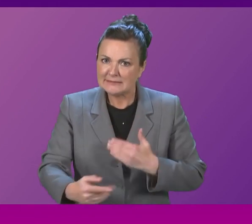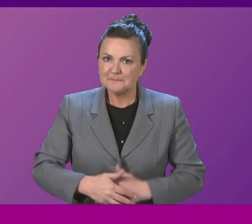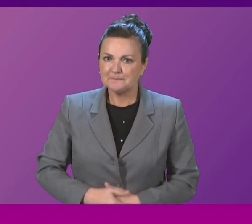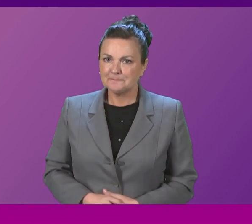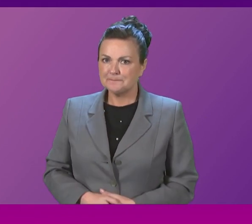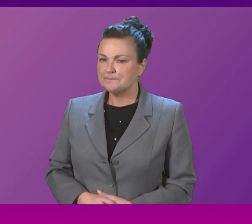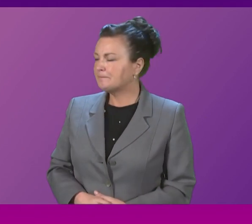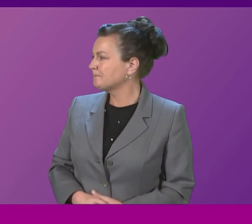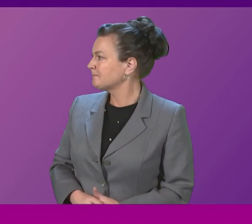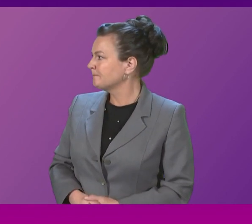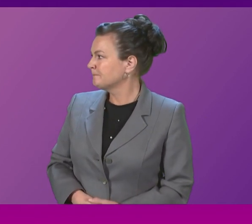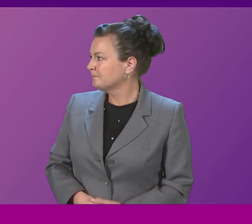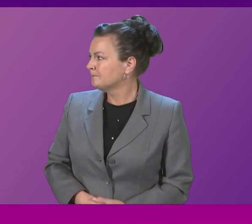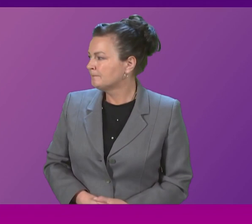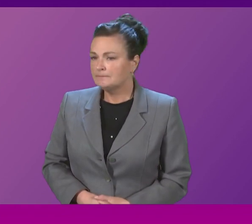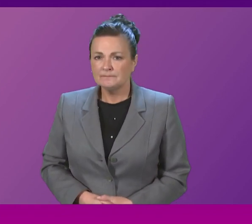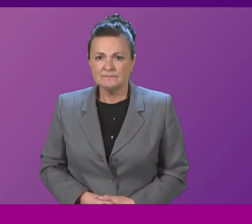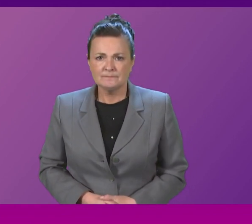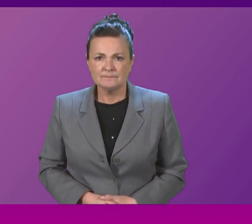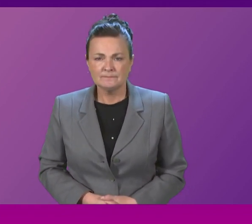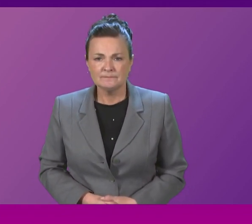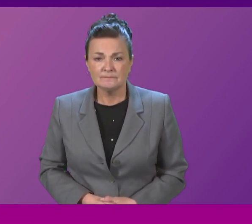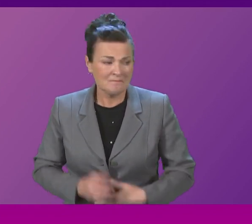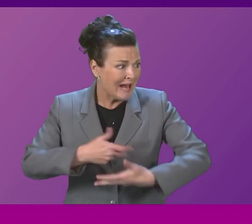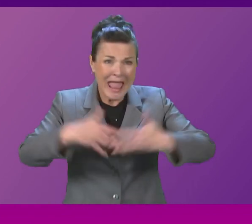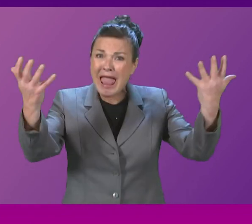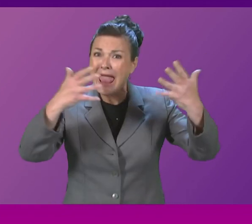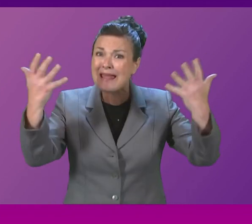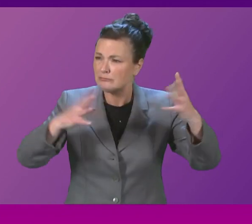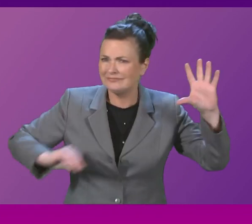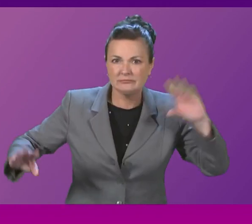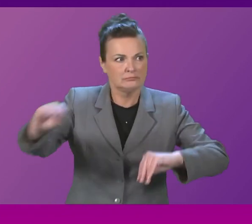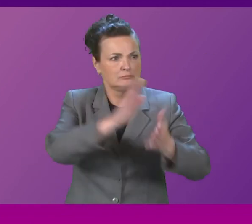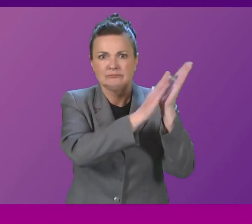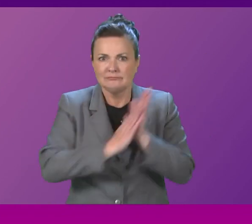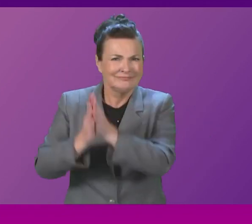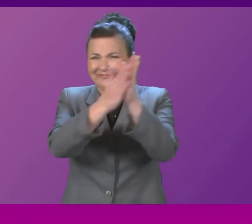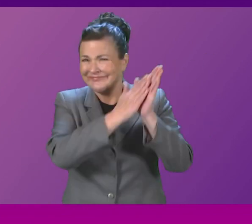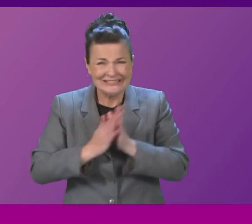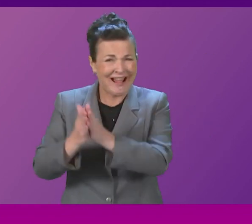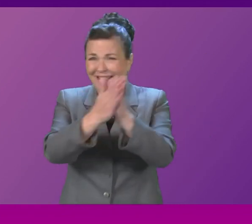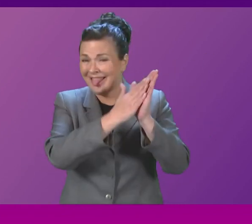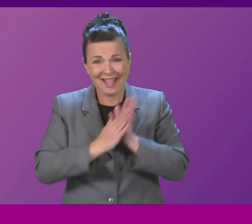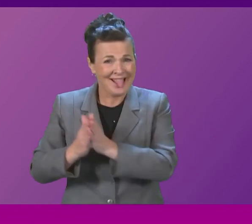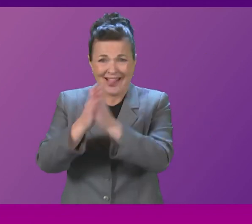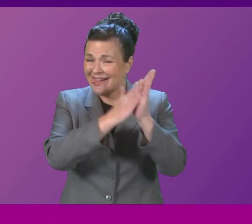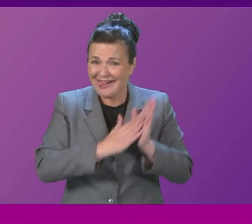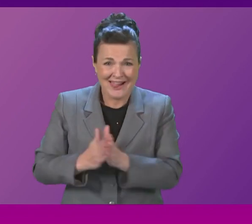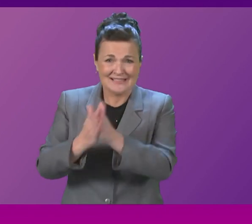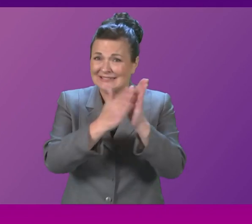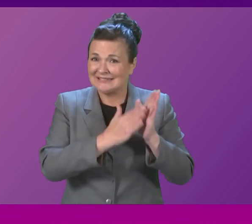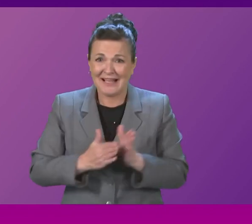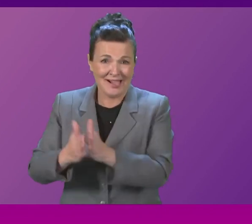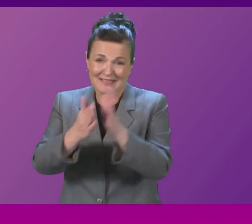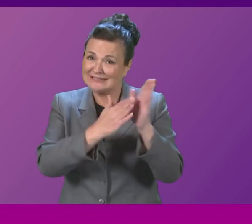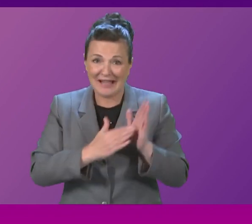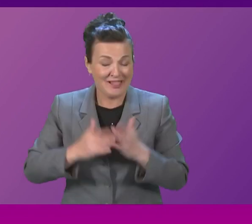Thank you, members.